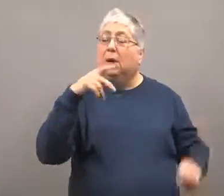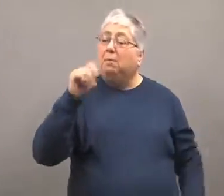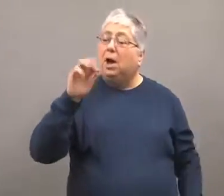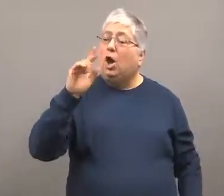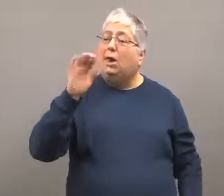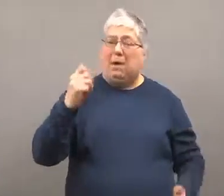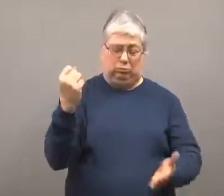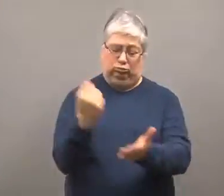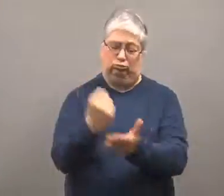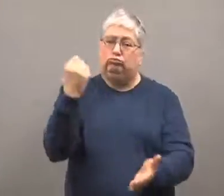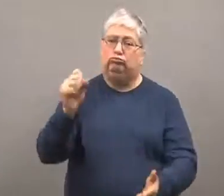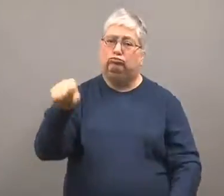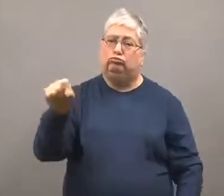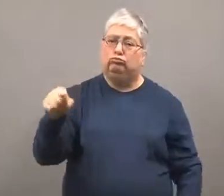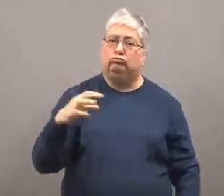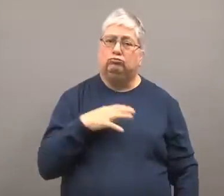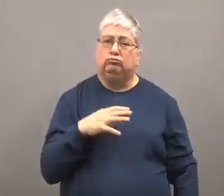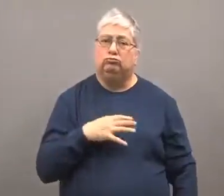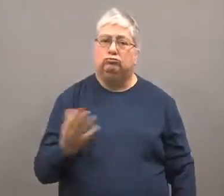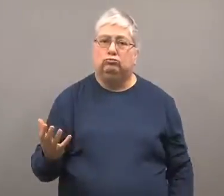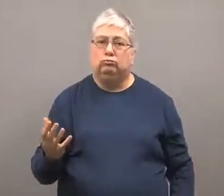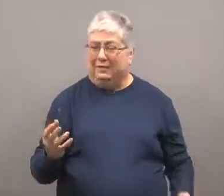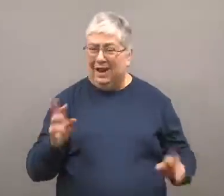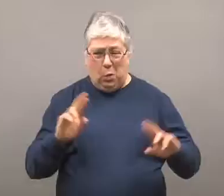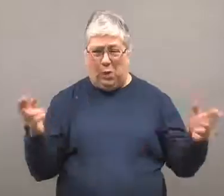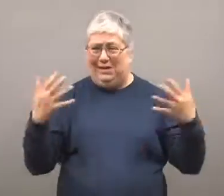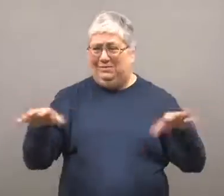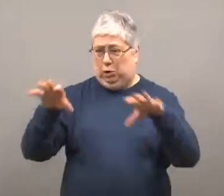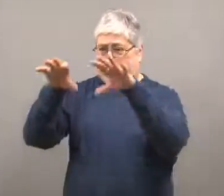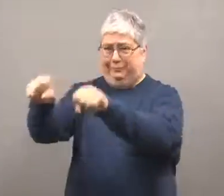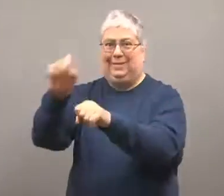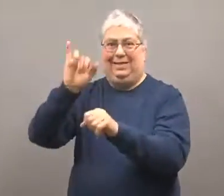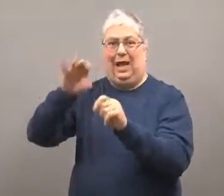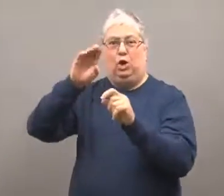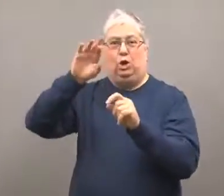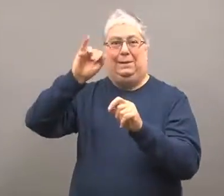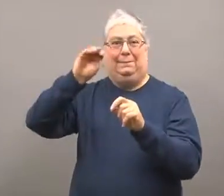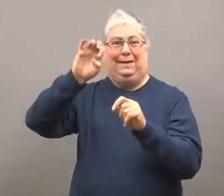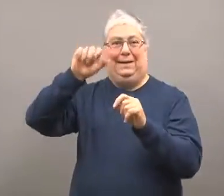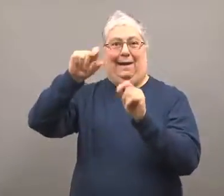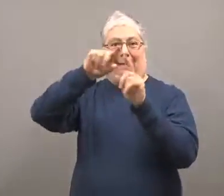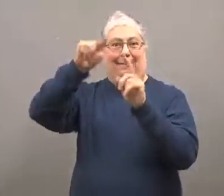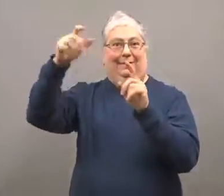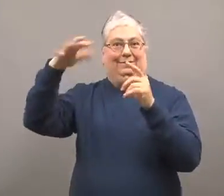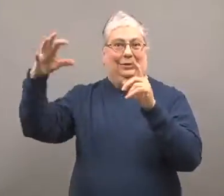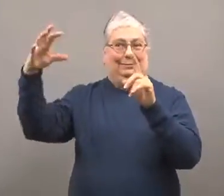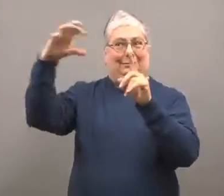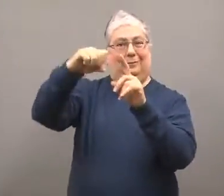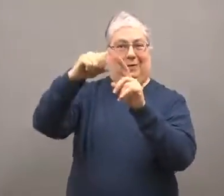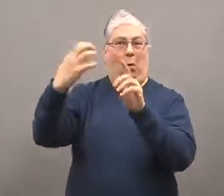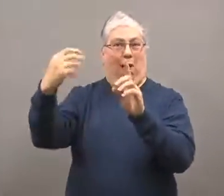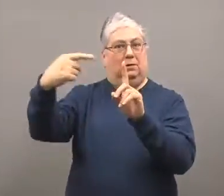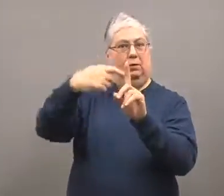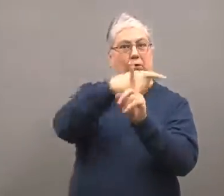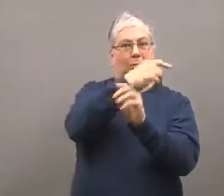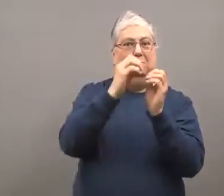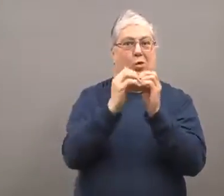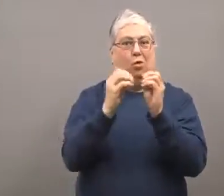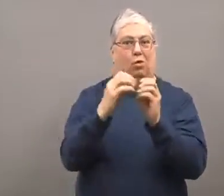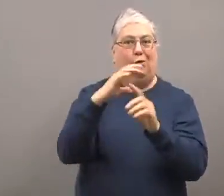Parliament granted the request.